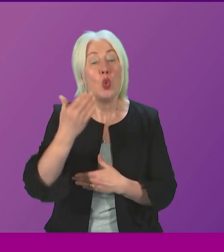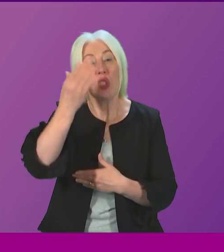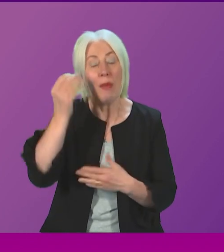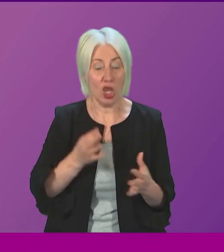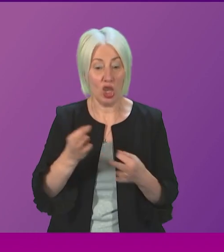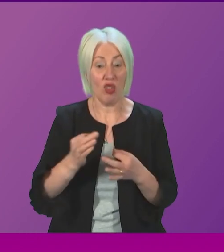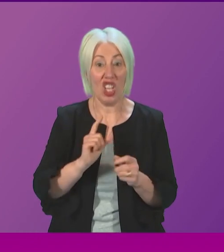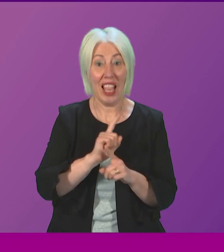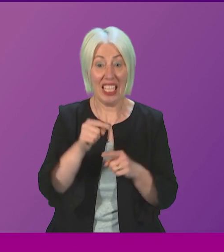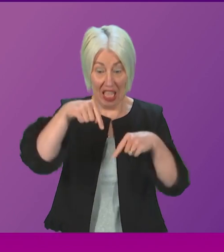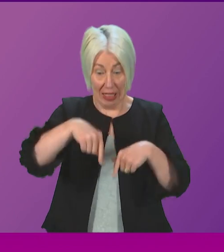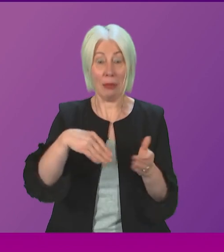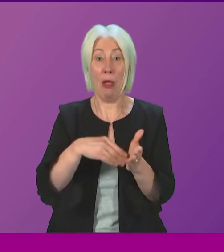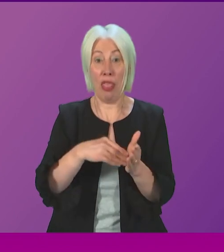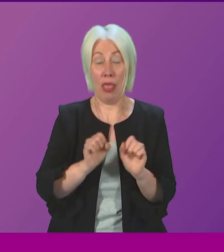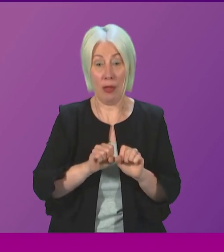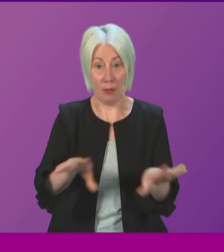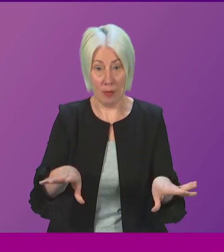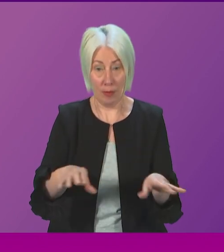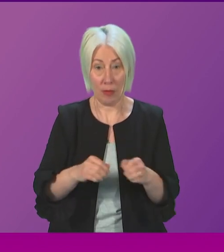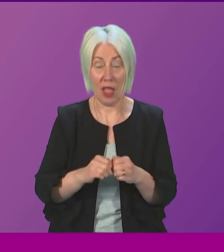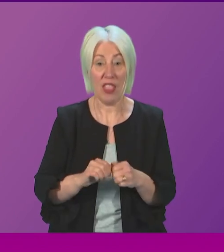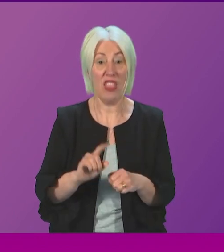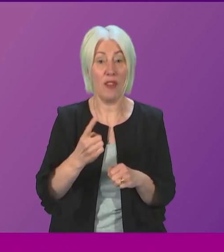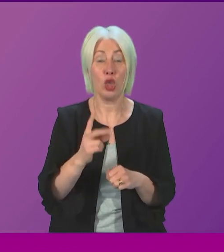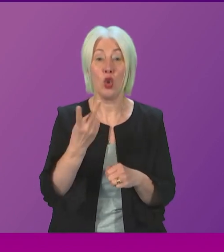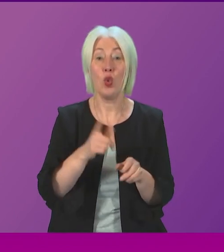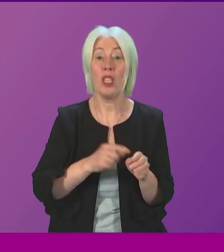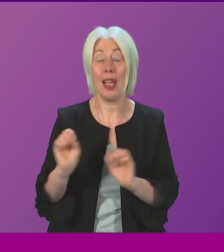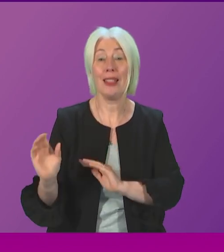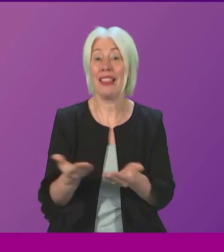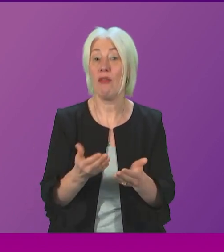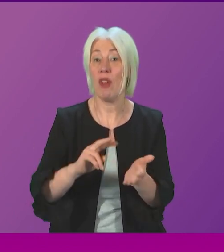later this month and that the first two-year delivery plan will be agreed with partners